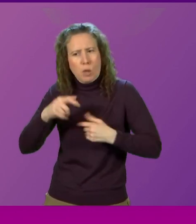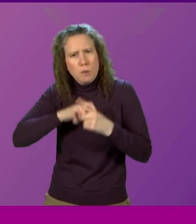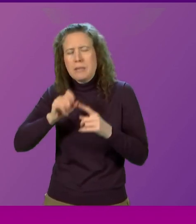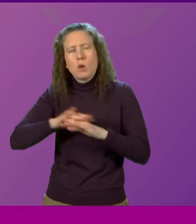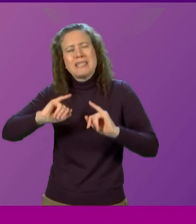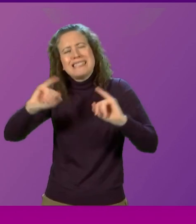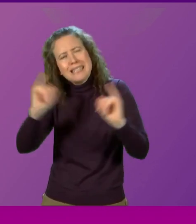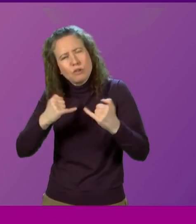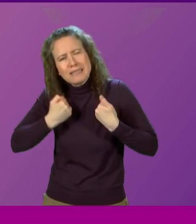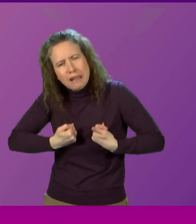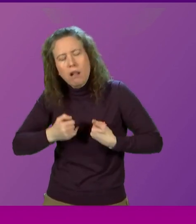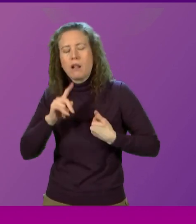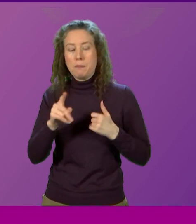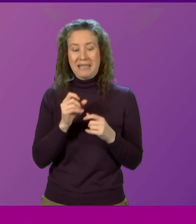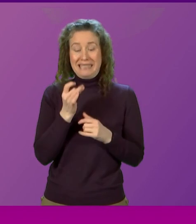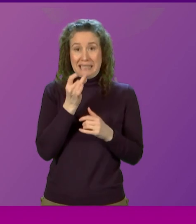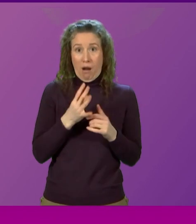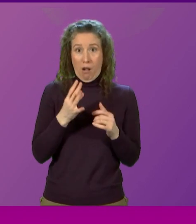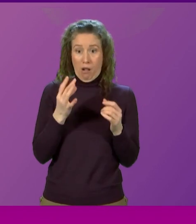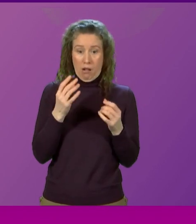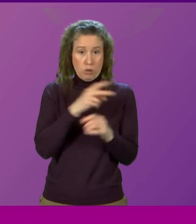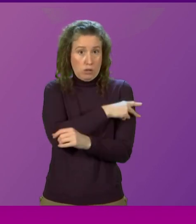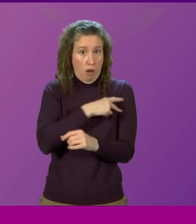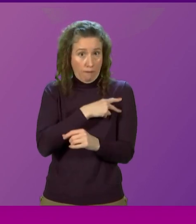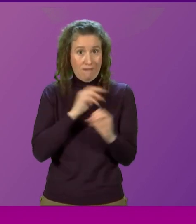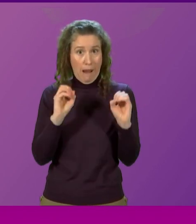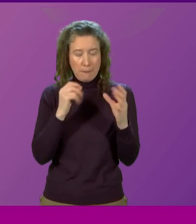Single-crewed ambulance shifts happen only in exceptional circumstances that cannot be